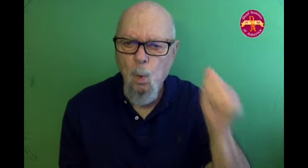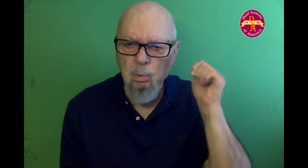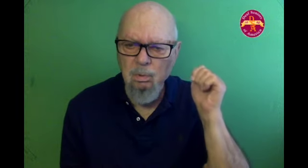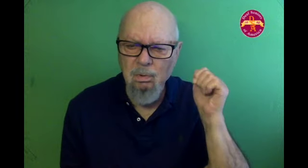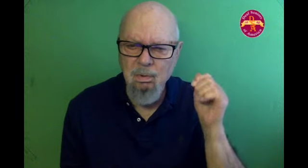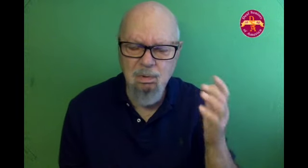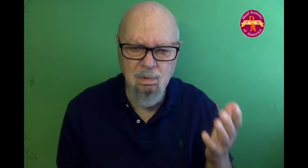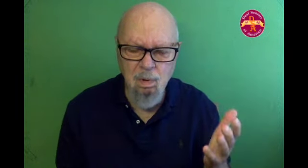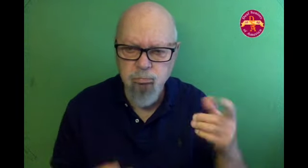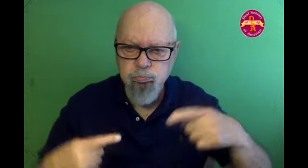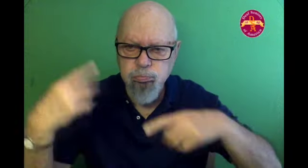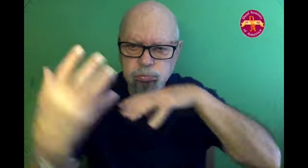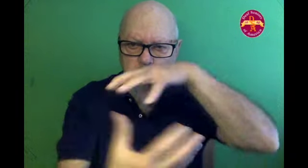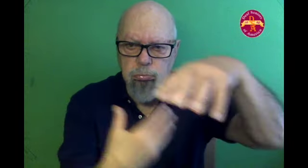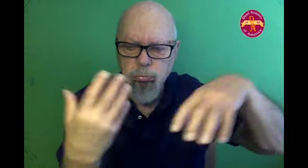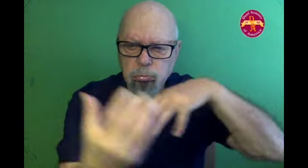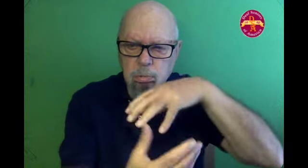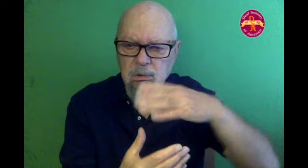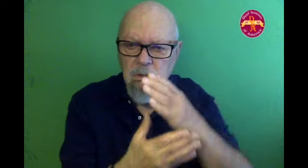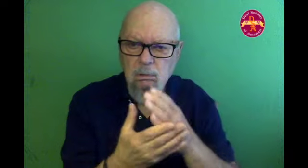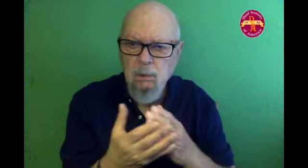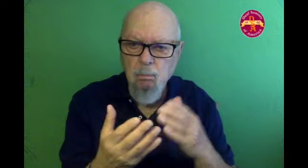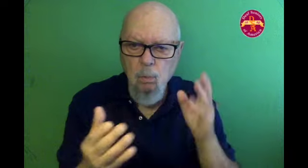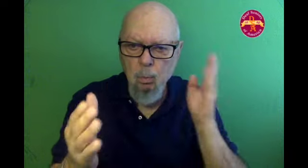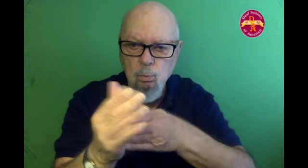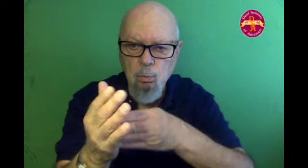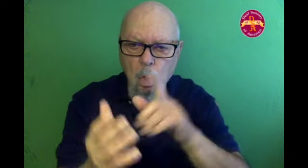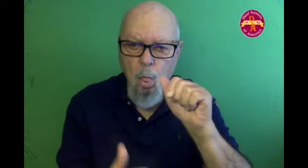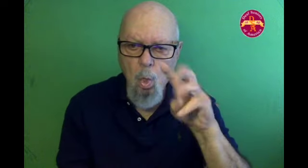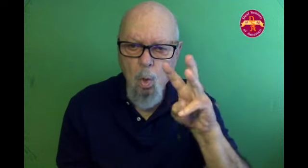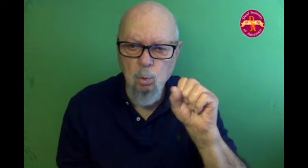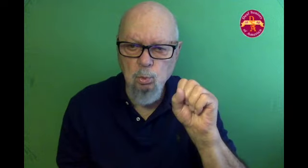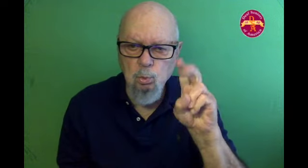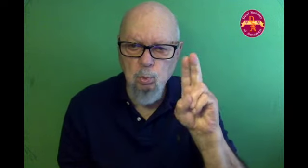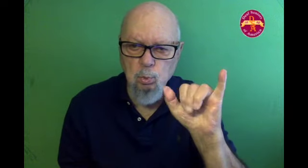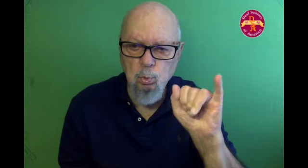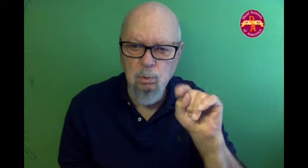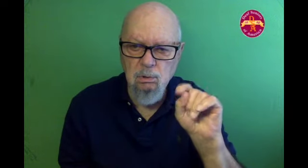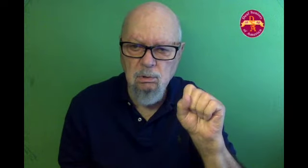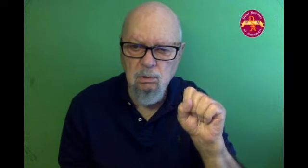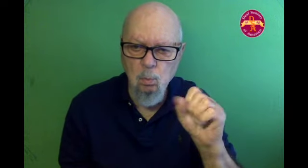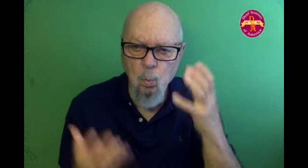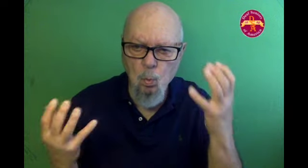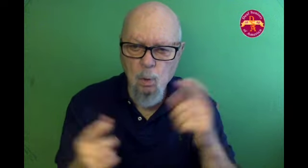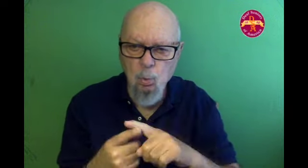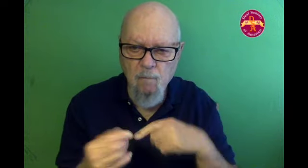There is a lot of confusion There are lawsuits.